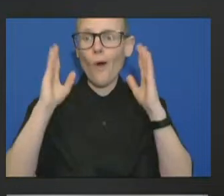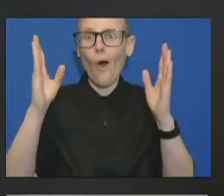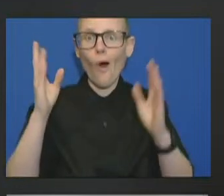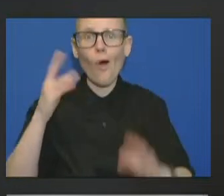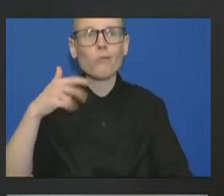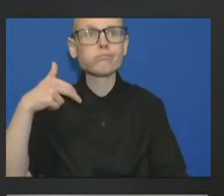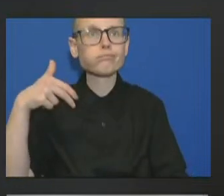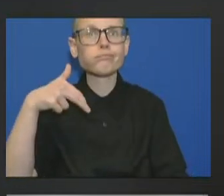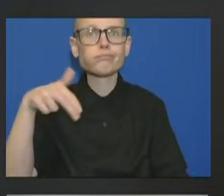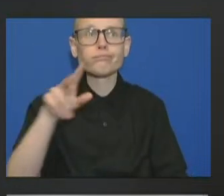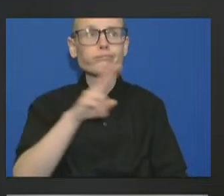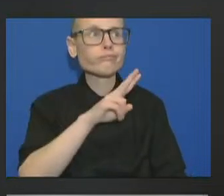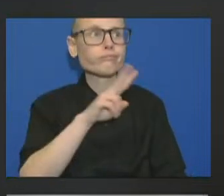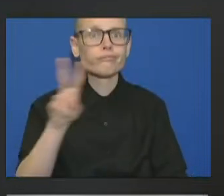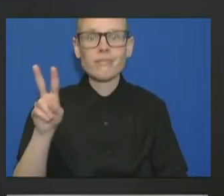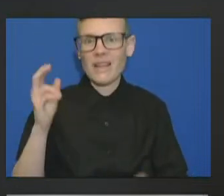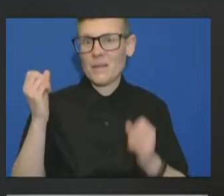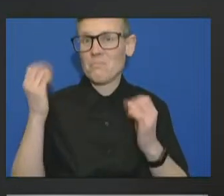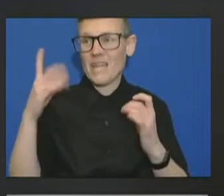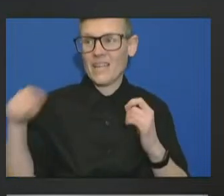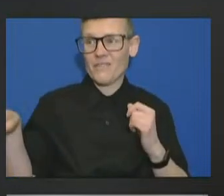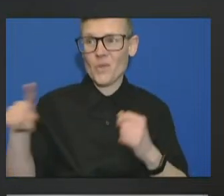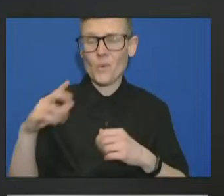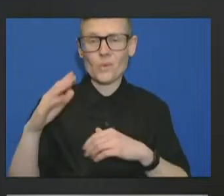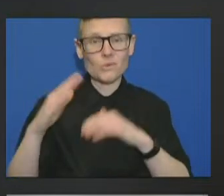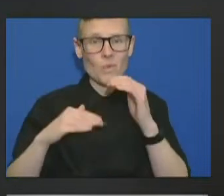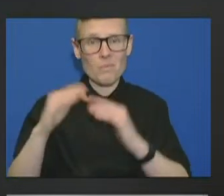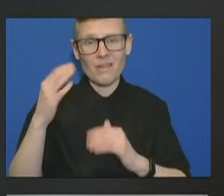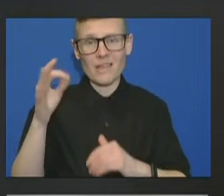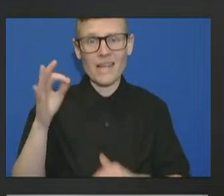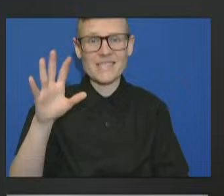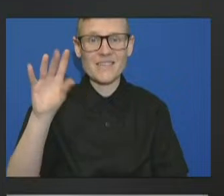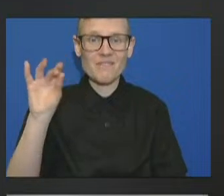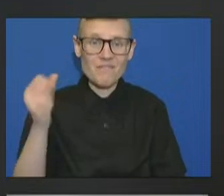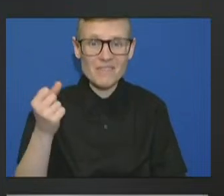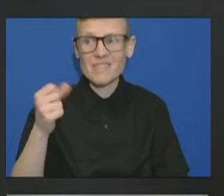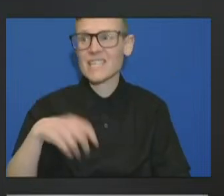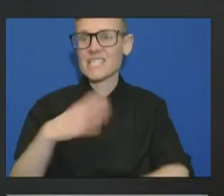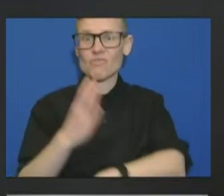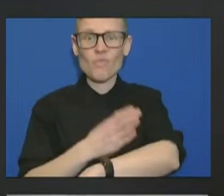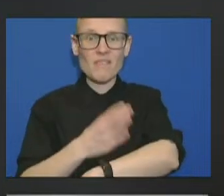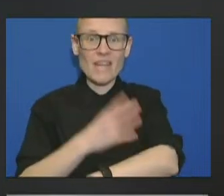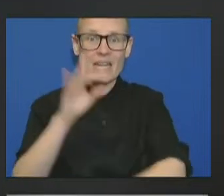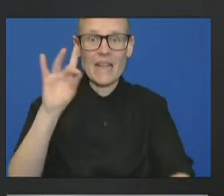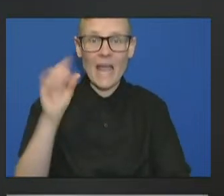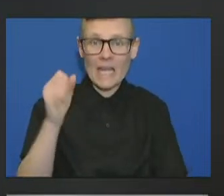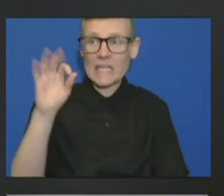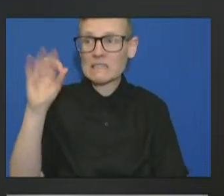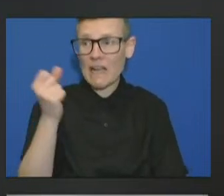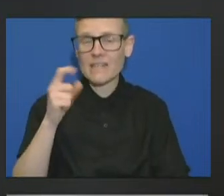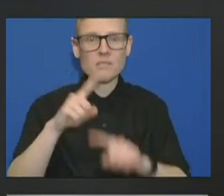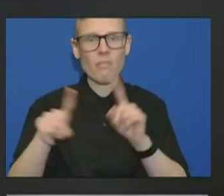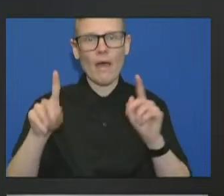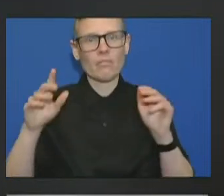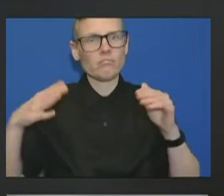walk the halls of our schools today, a lot of which were built